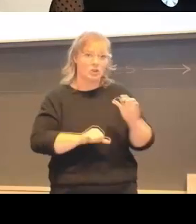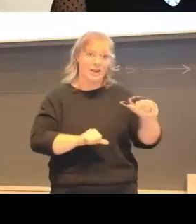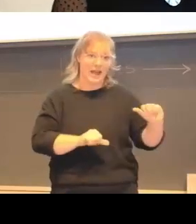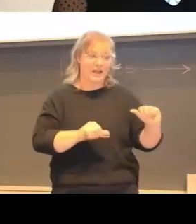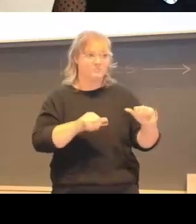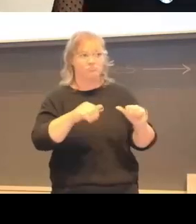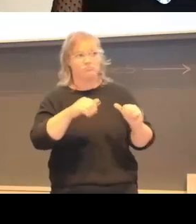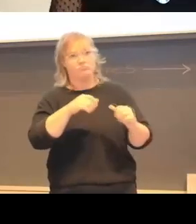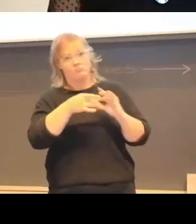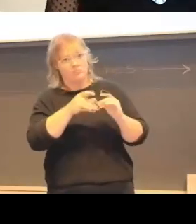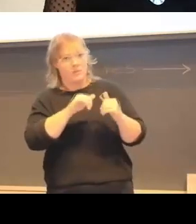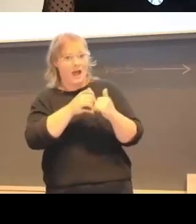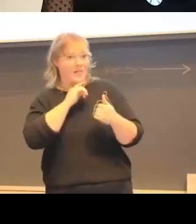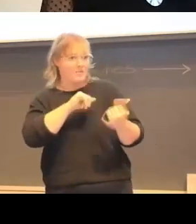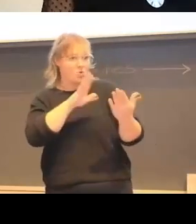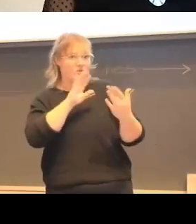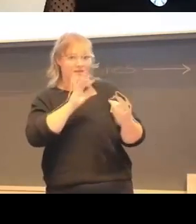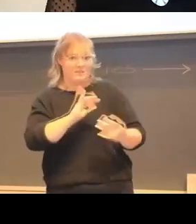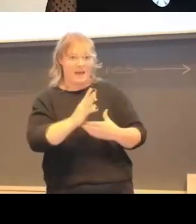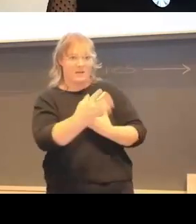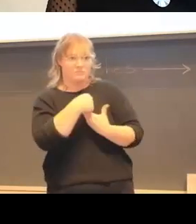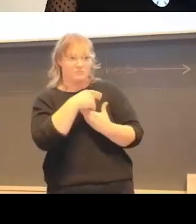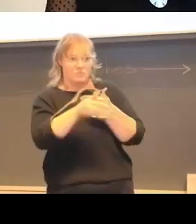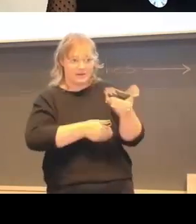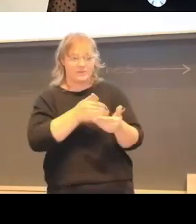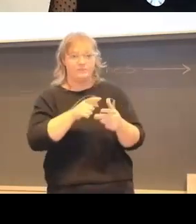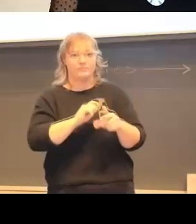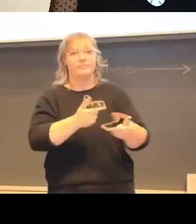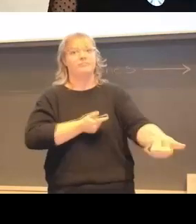approached the feedback delivery process surgeons would then switch places with surgeon a going to